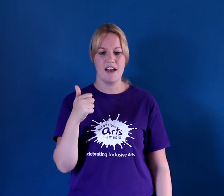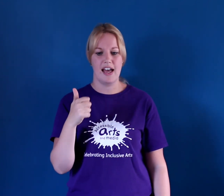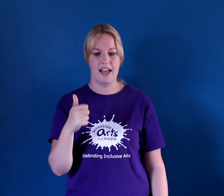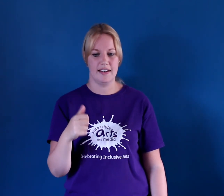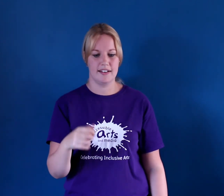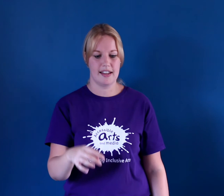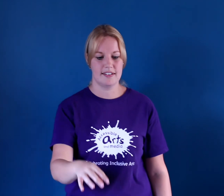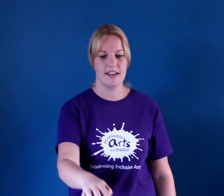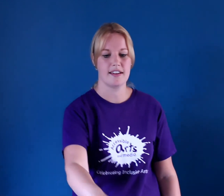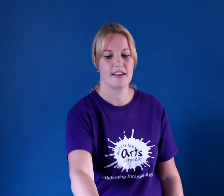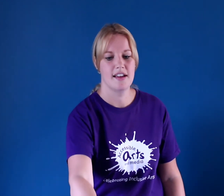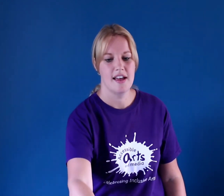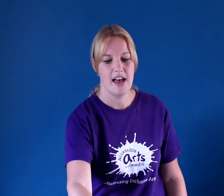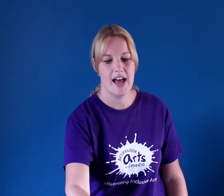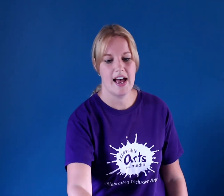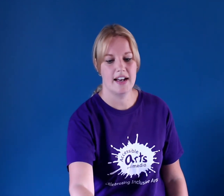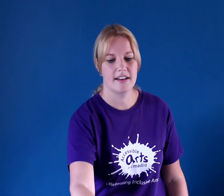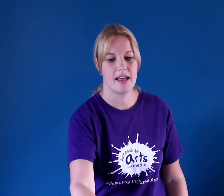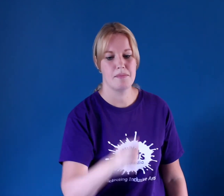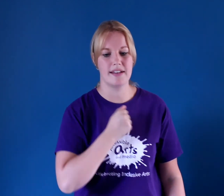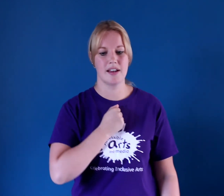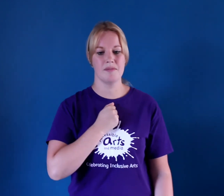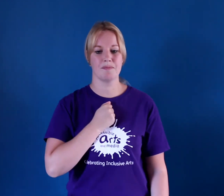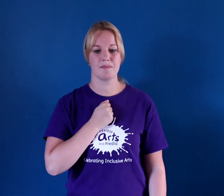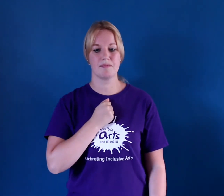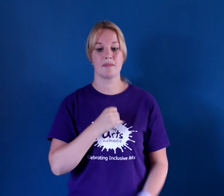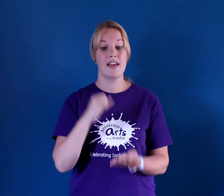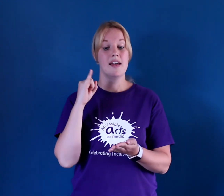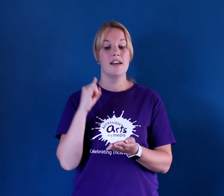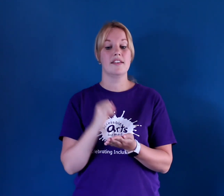Fantastic. And then my turn.